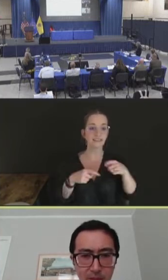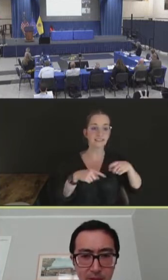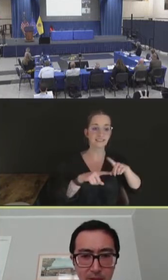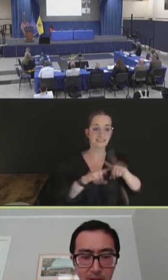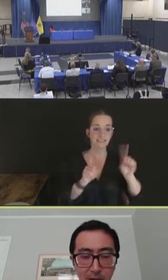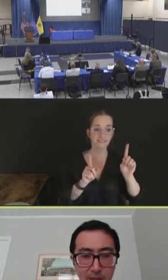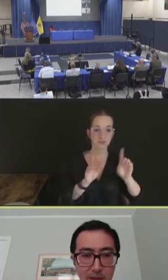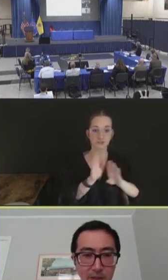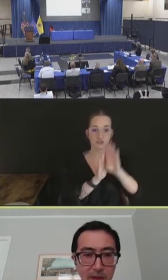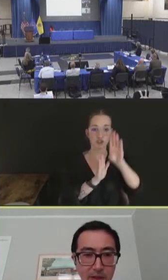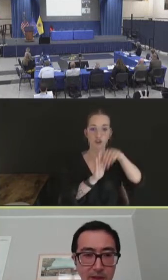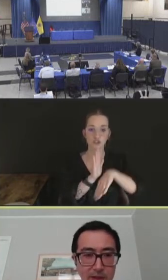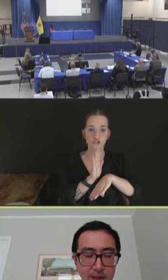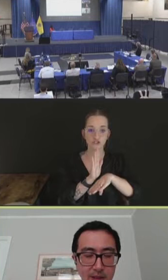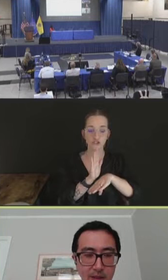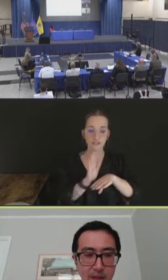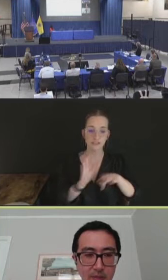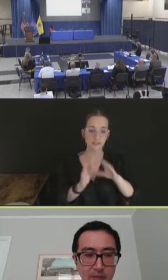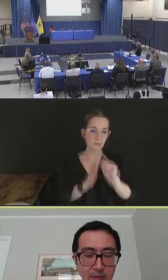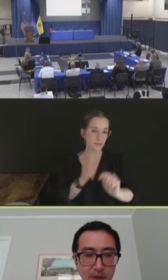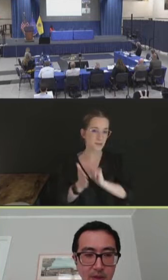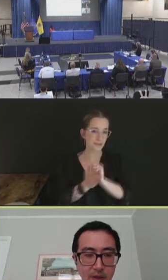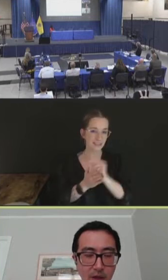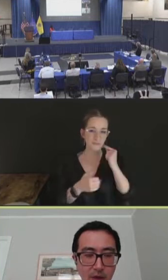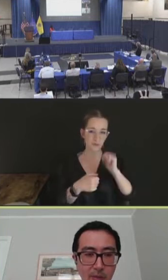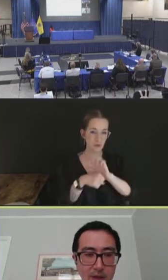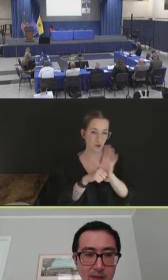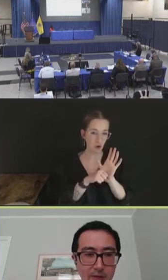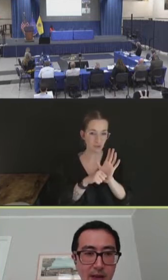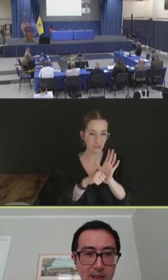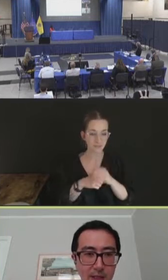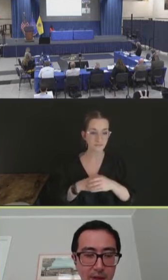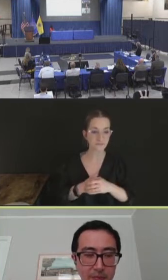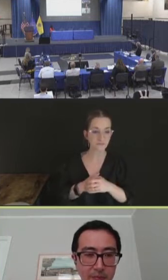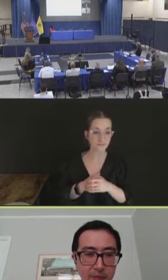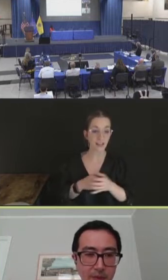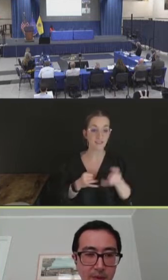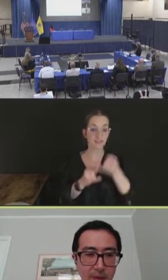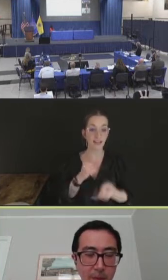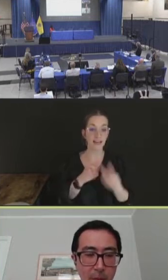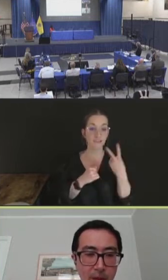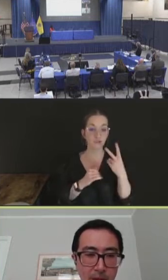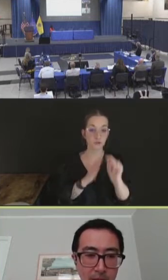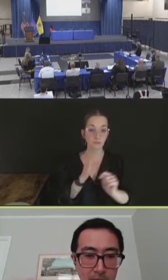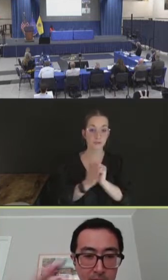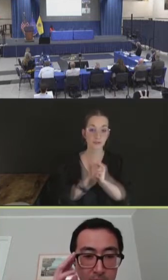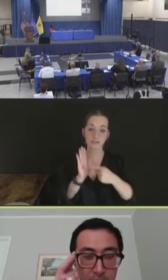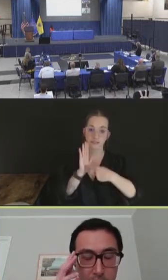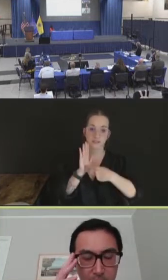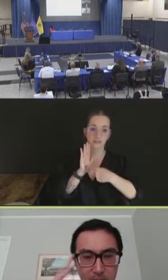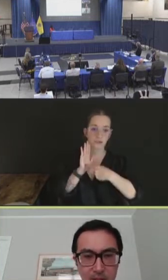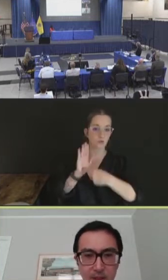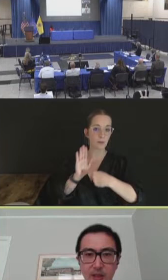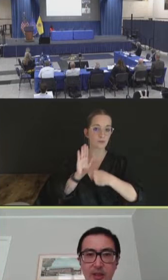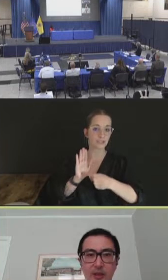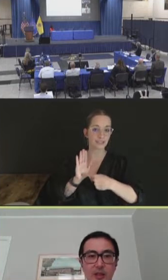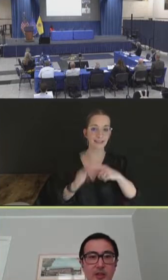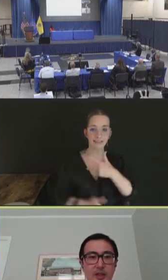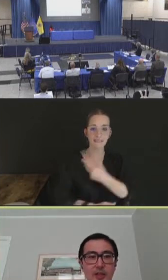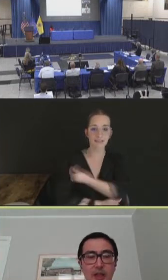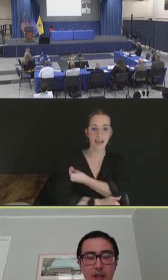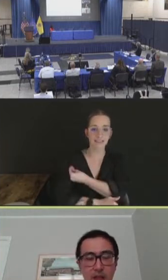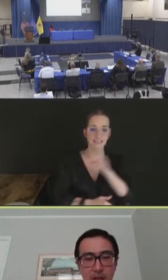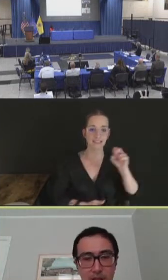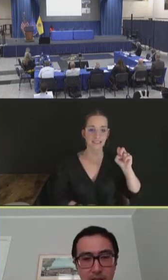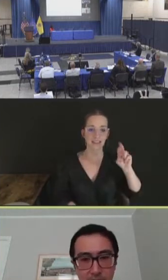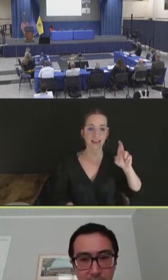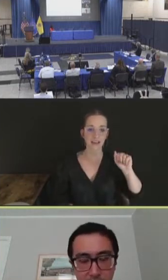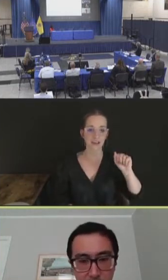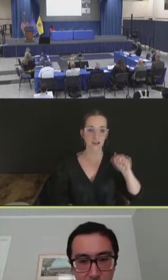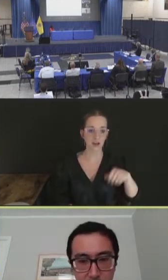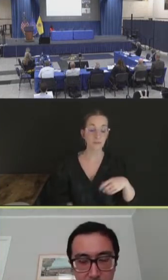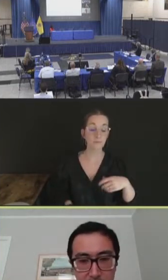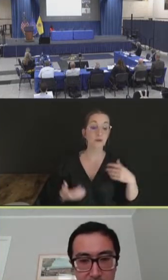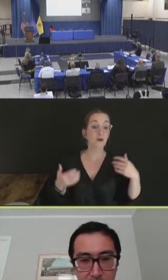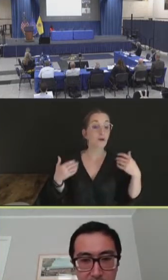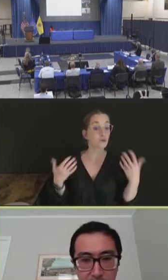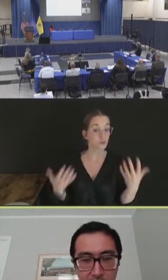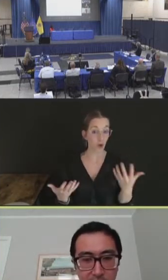The last two periods represent the vaccine era. What's interesting is that you do see that in